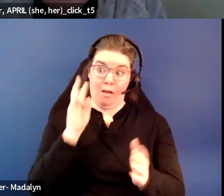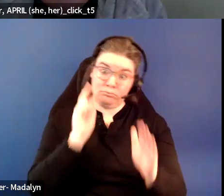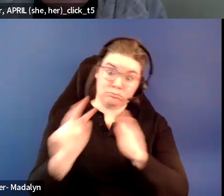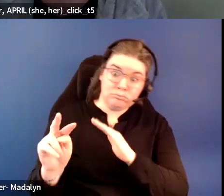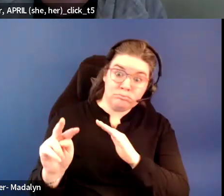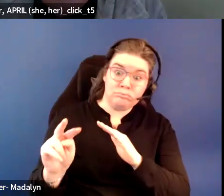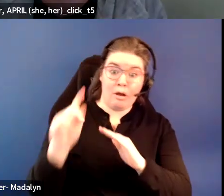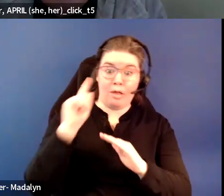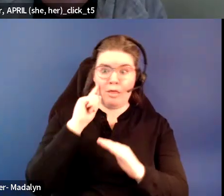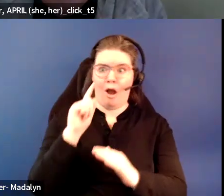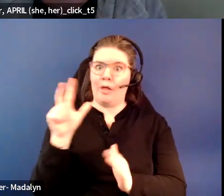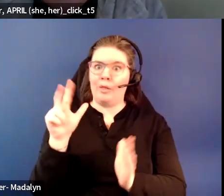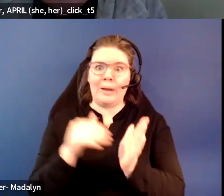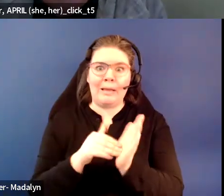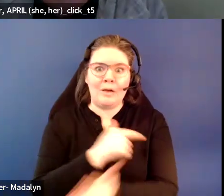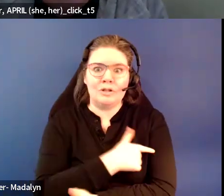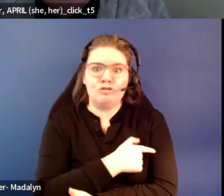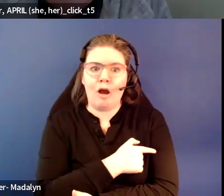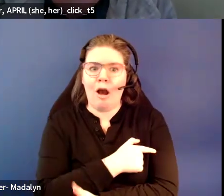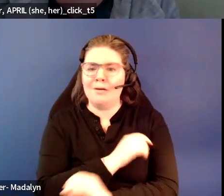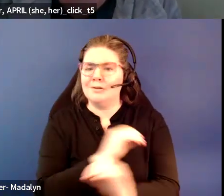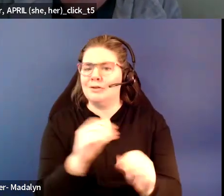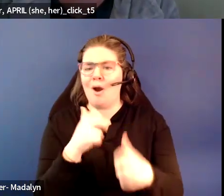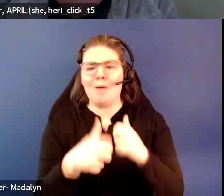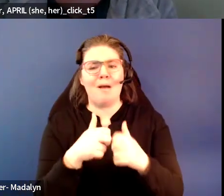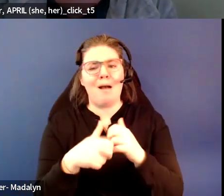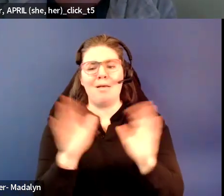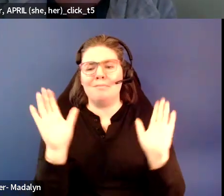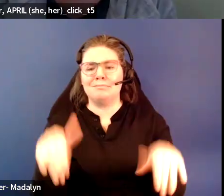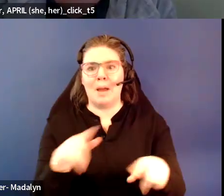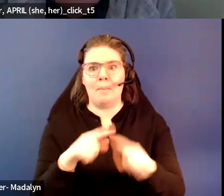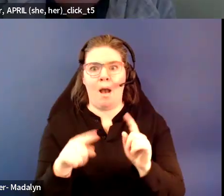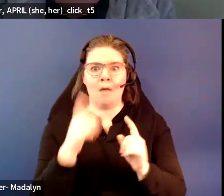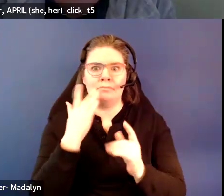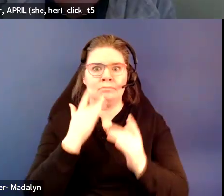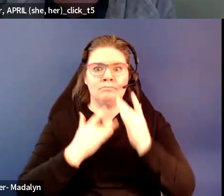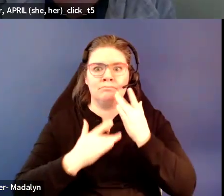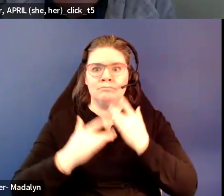Carolyn Grawi: 3,000 shots. No problem, you know, very, very small numbers. So